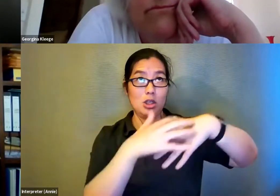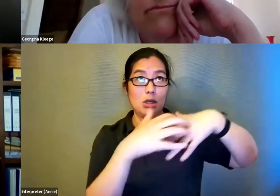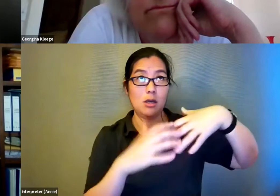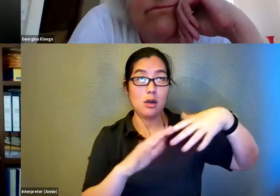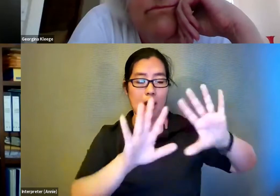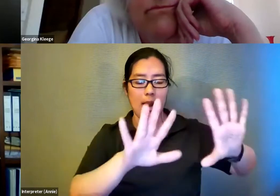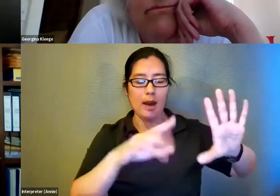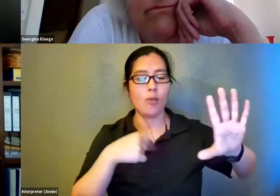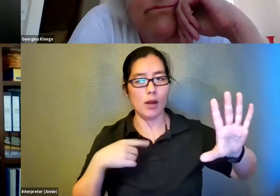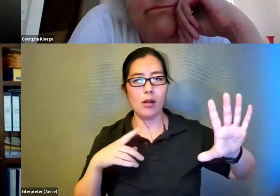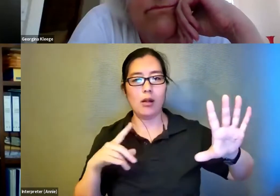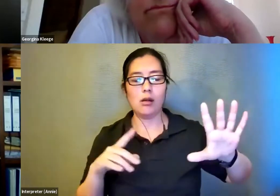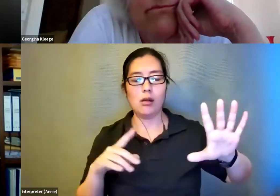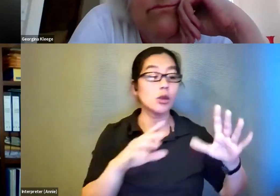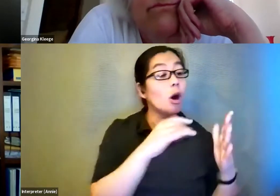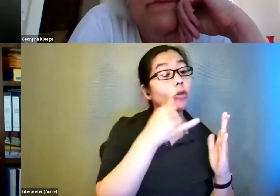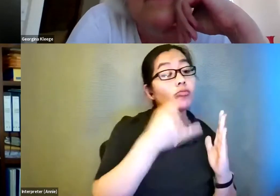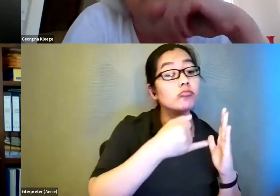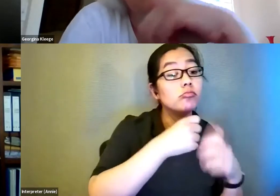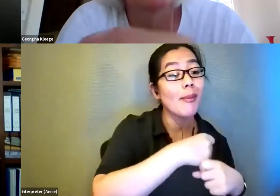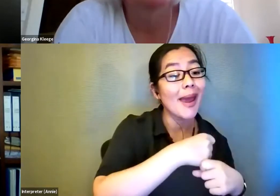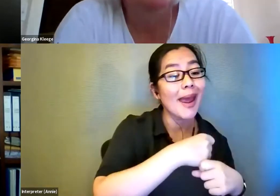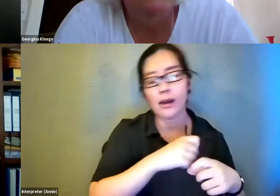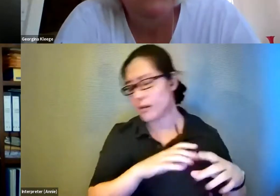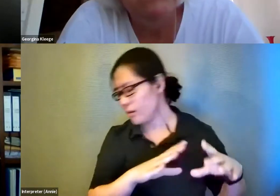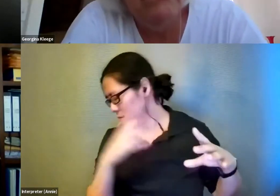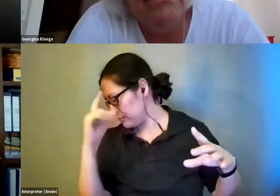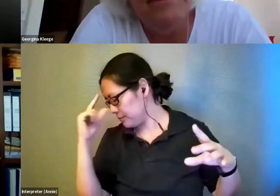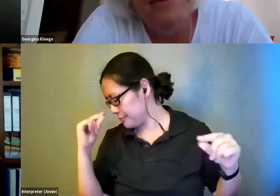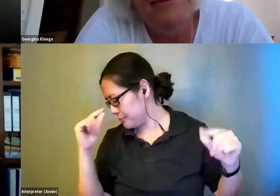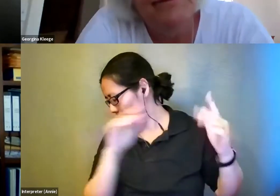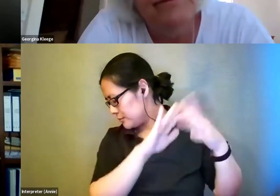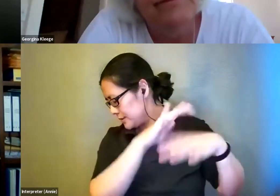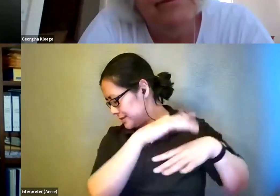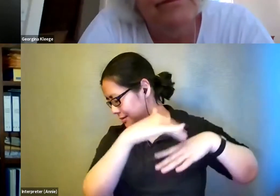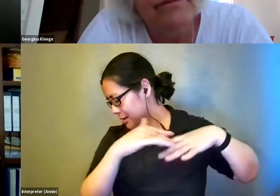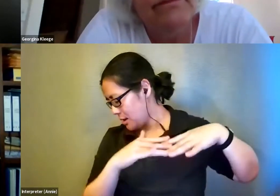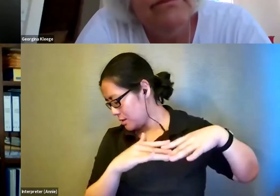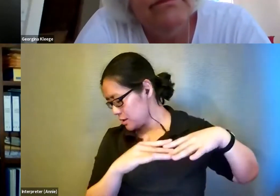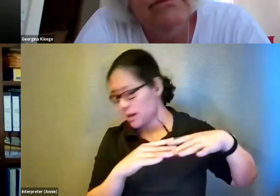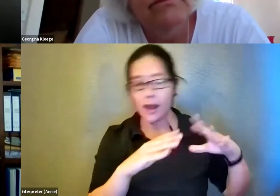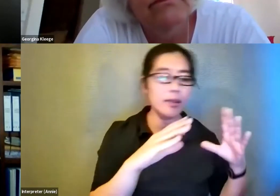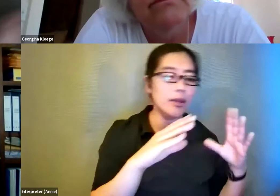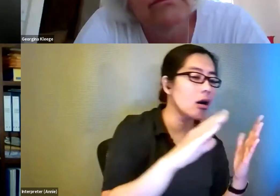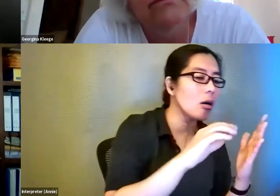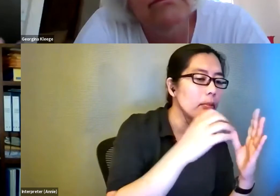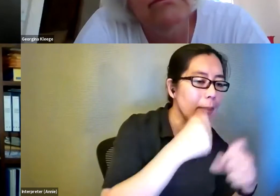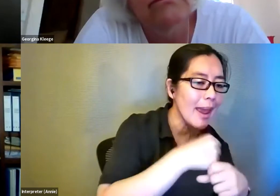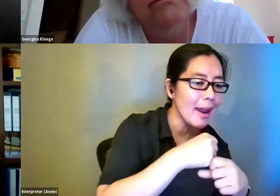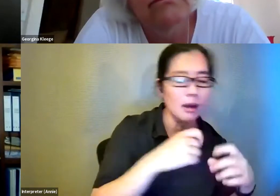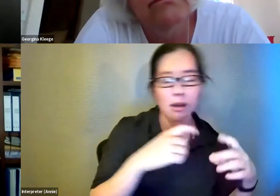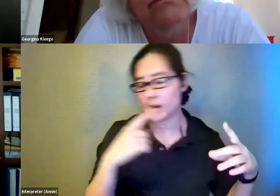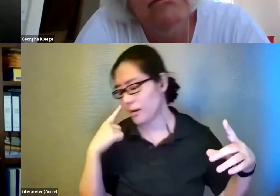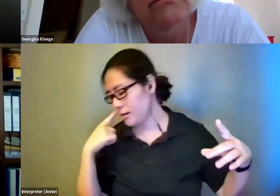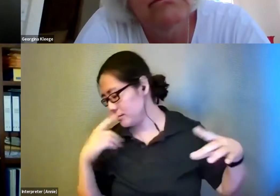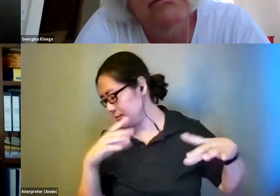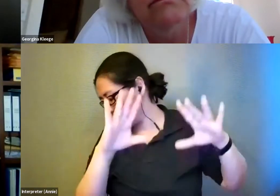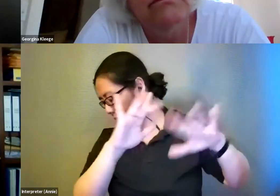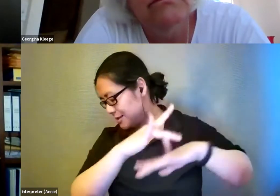once I do that, then I'll start carving it or SKUPing it. I'll keep feeling it the whole time. And